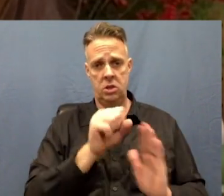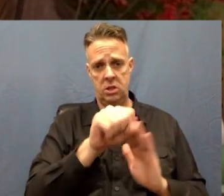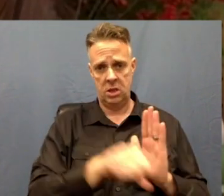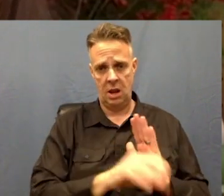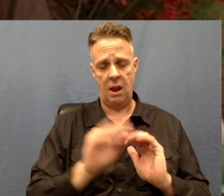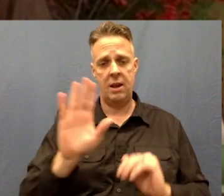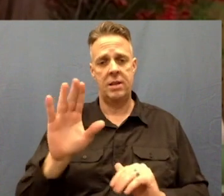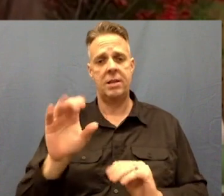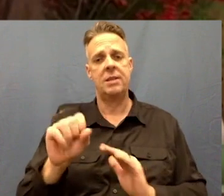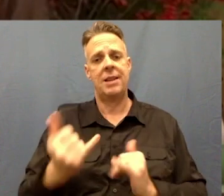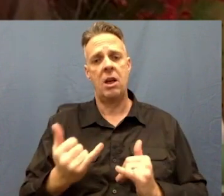STATE ADVOCACY LED TO AN INITIAL $10 MILLION INVESTMENT THAT HAS